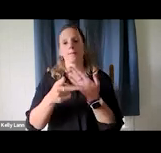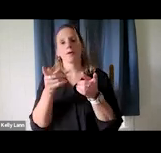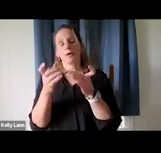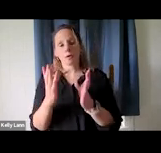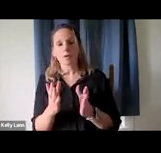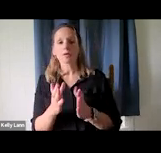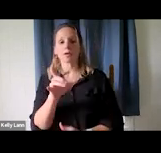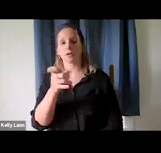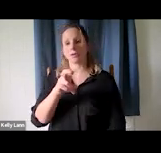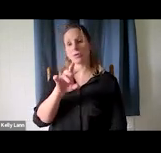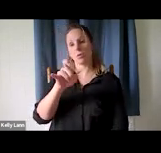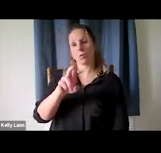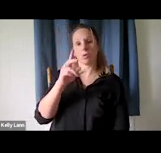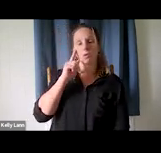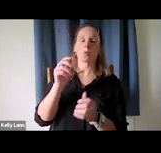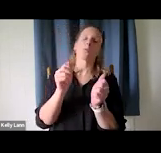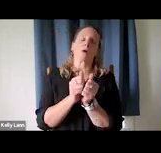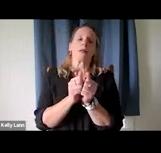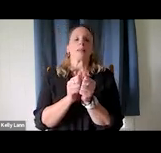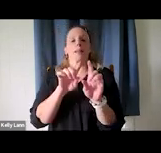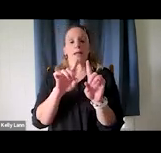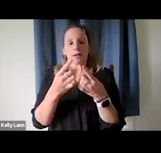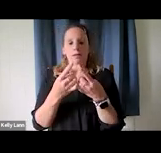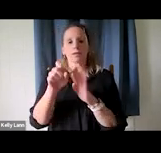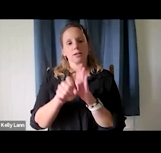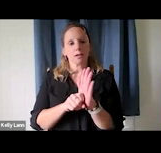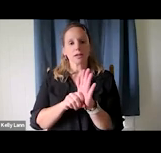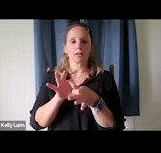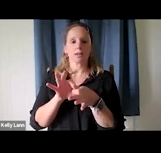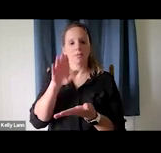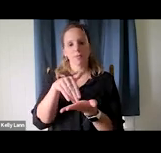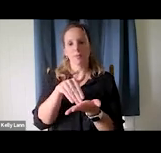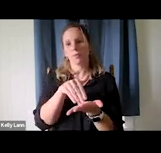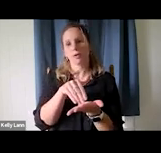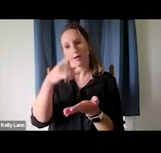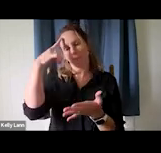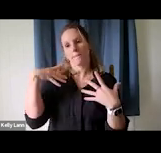with the Division of State and Community Systems Development at the Center for Mental Health Services at SAMHSA,